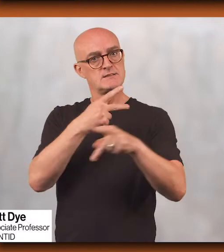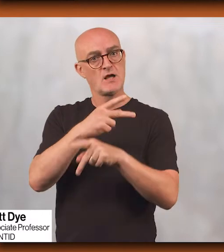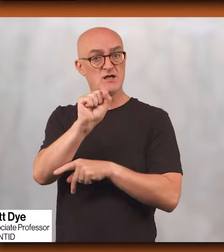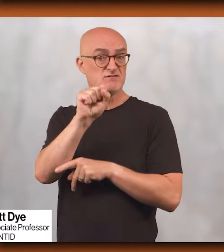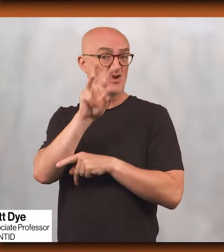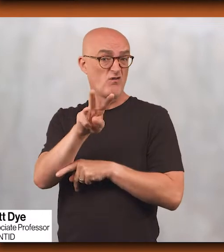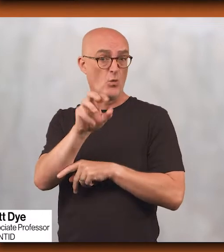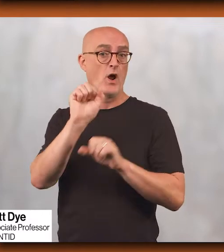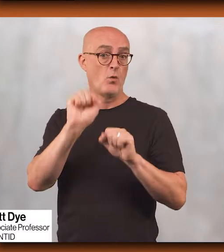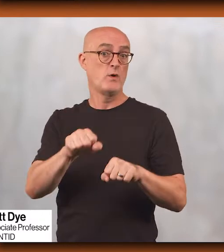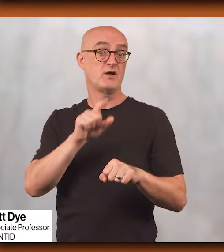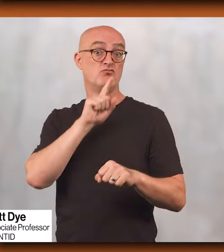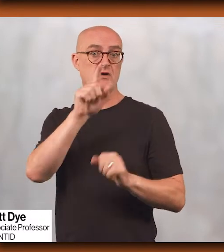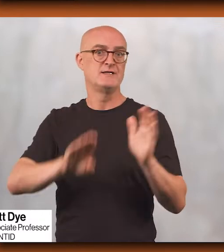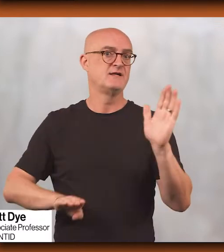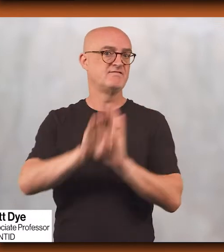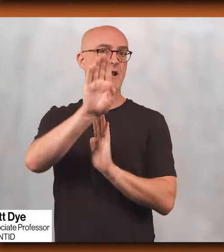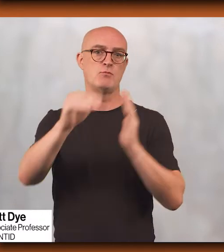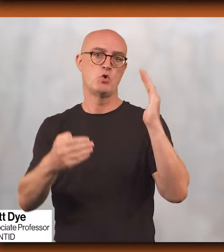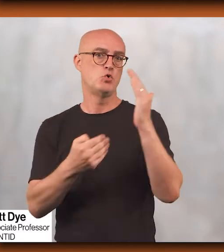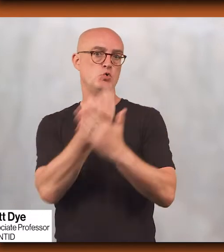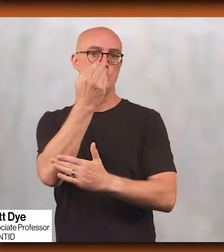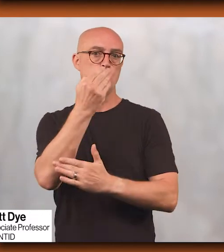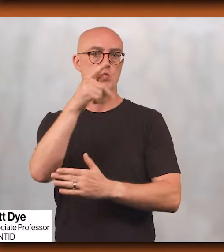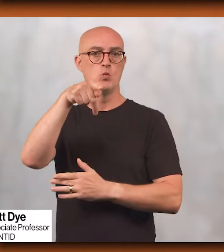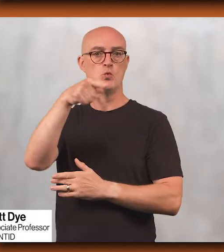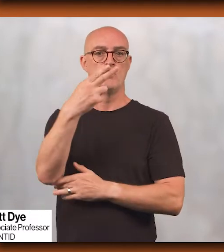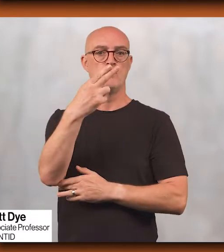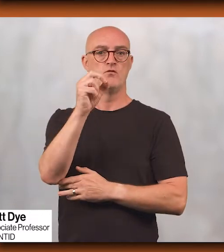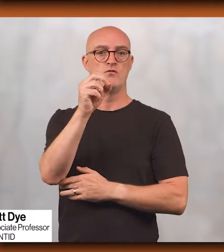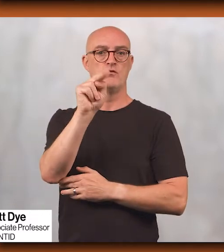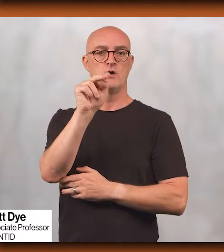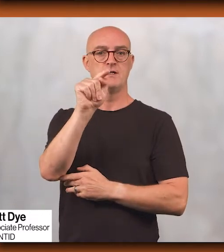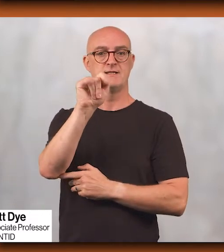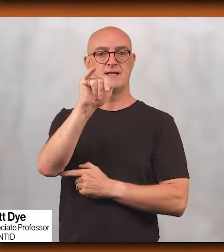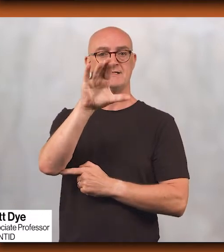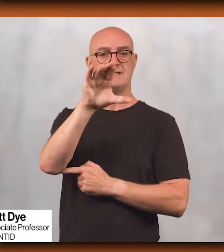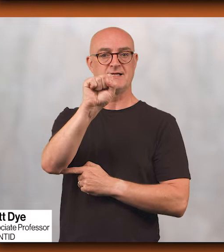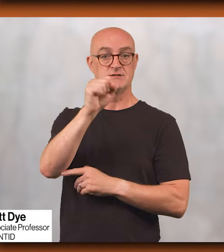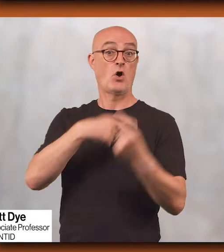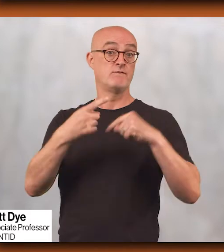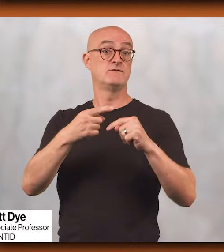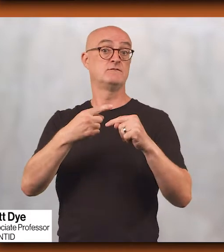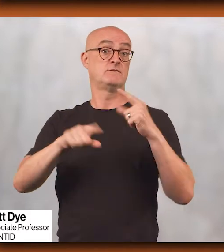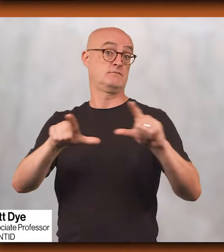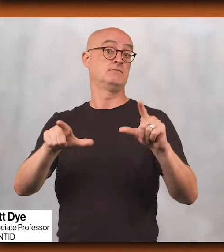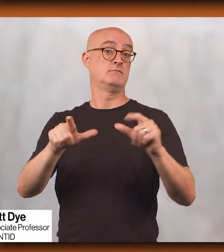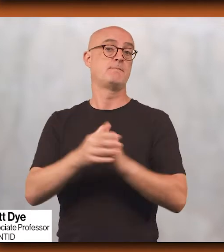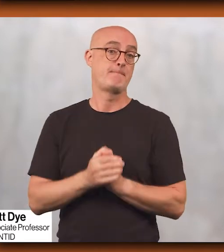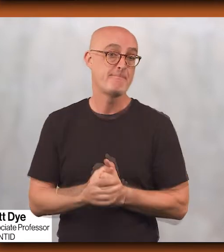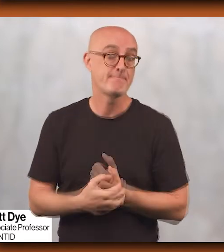to enable a new phonetics of sign language that's based on movement. Furthermore, using a skeletal model